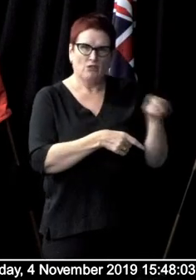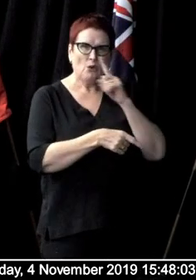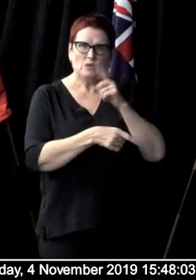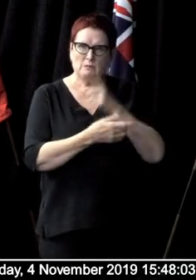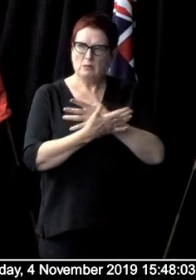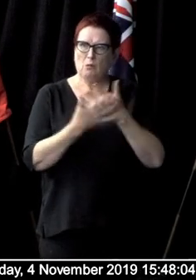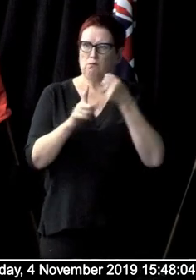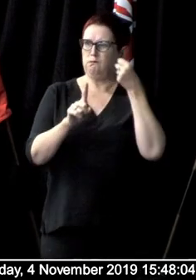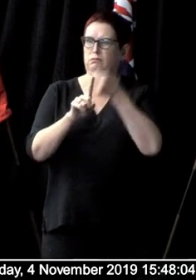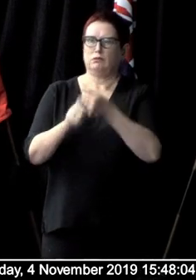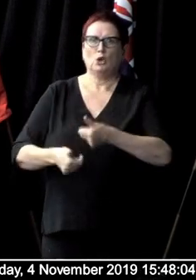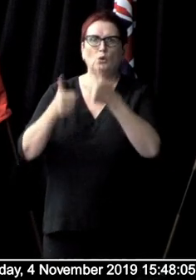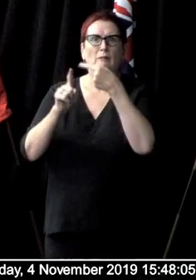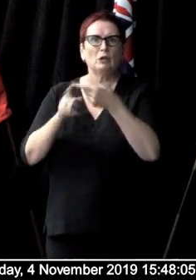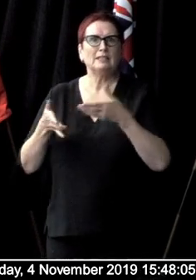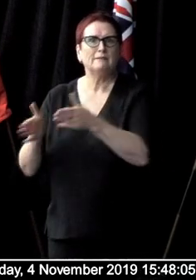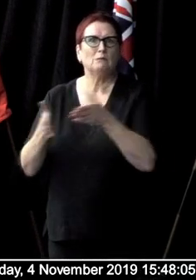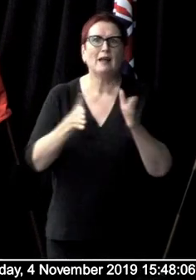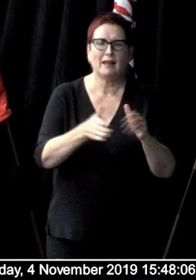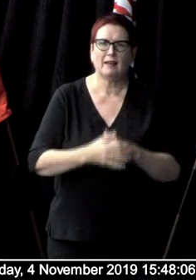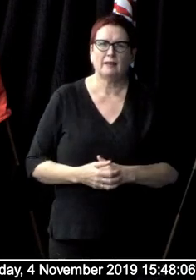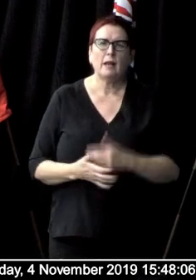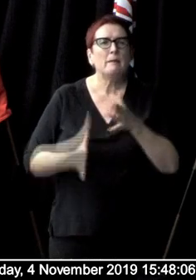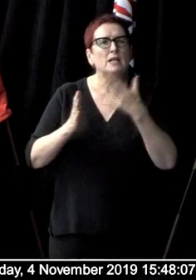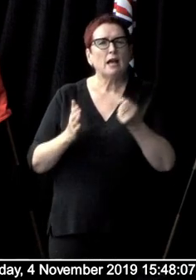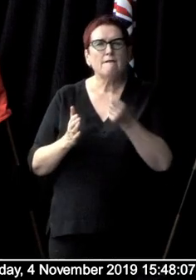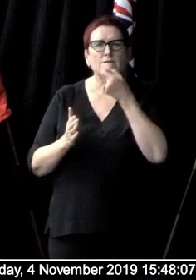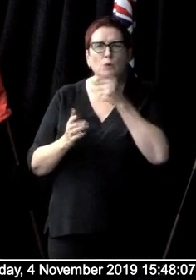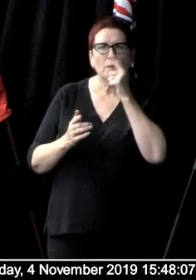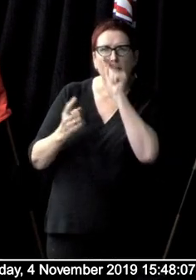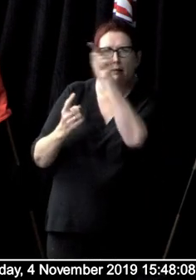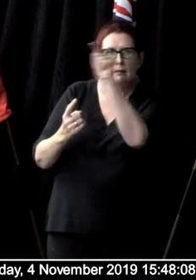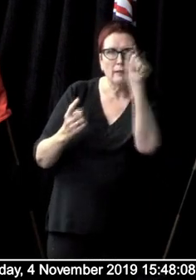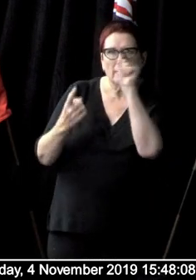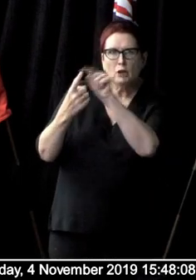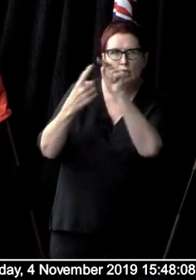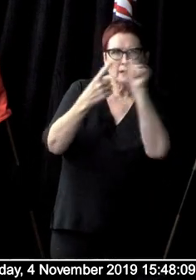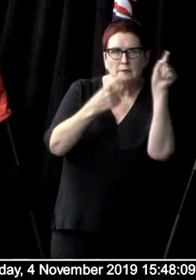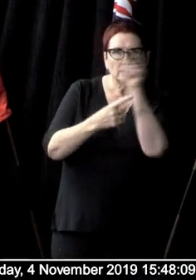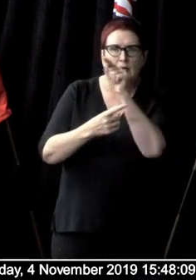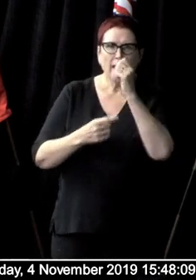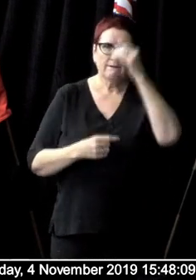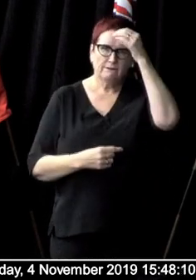So there are now contact points where people feel that they will – their –